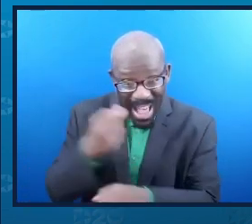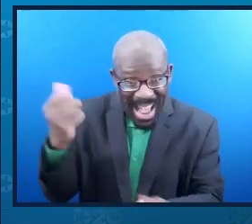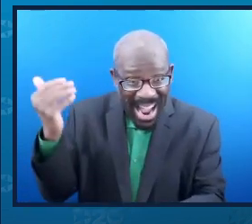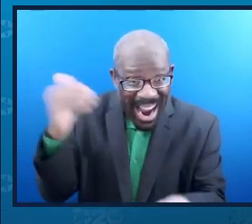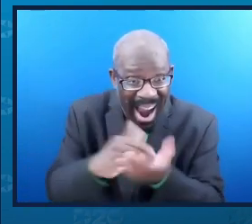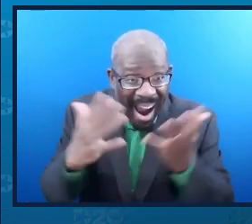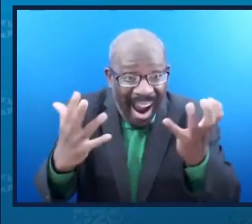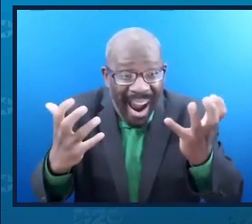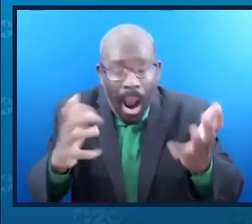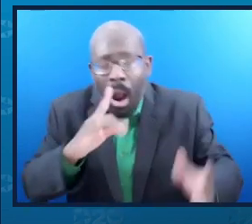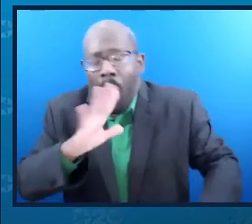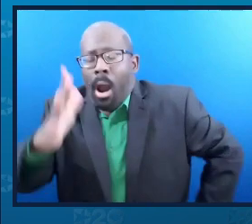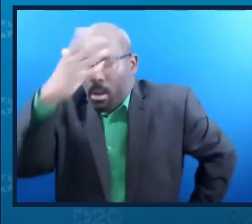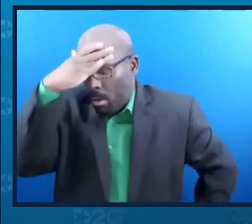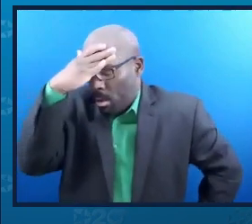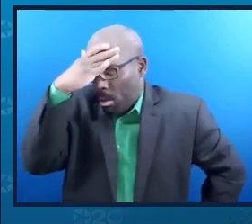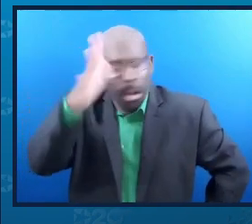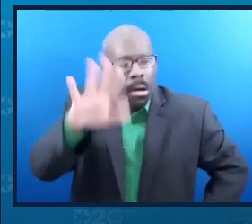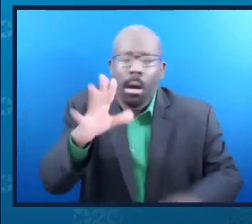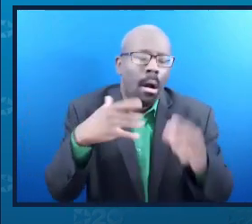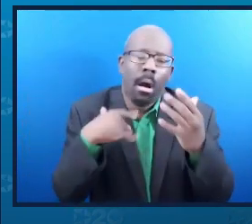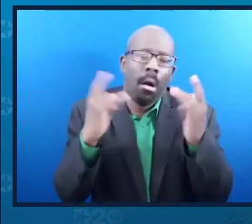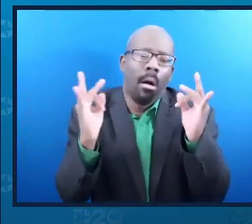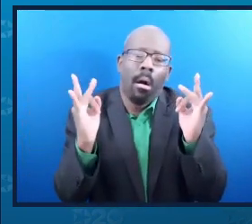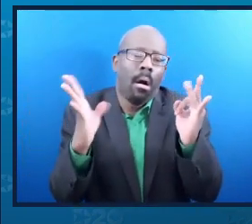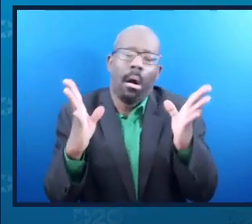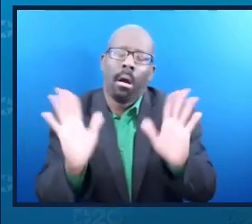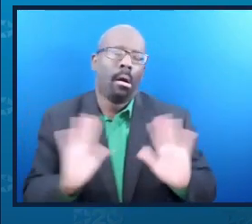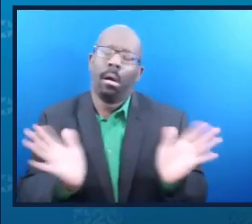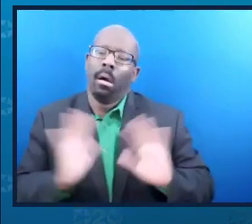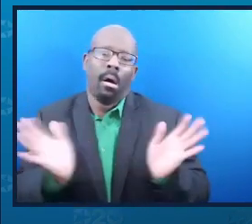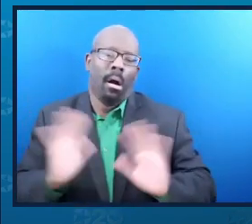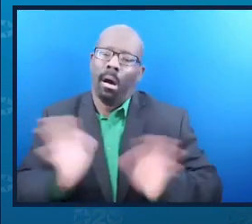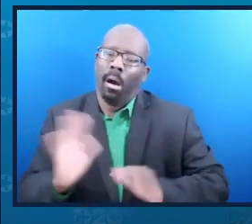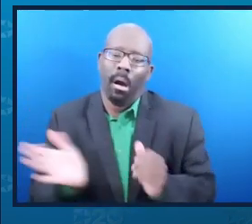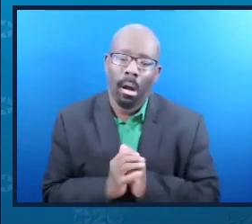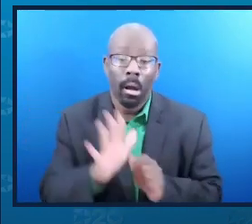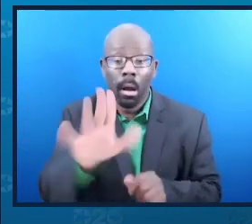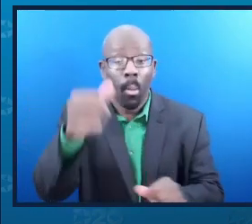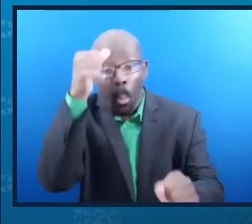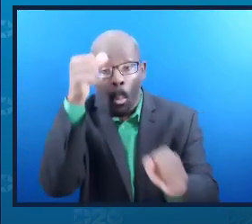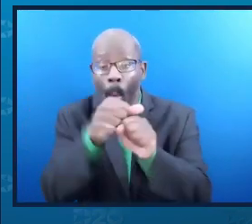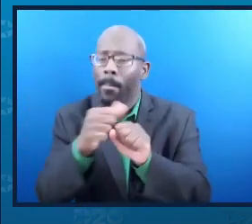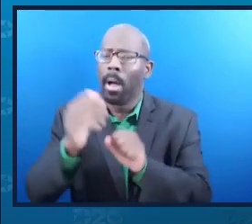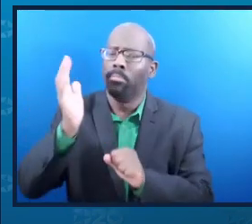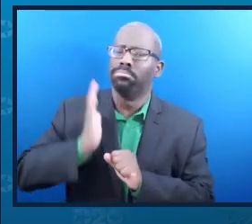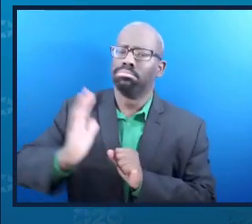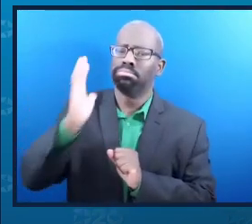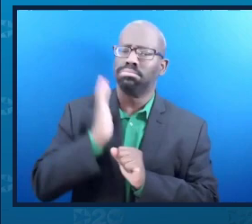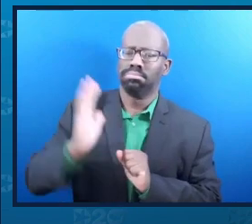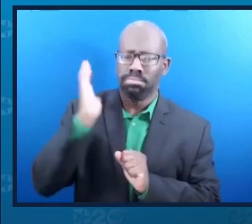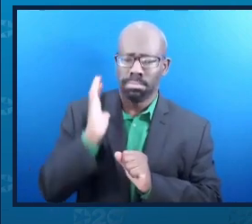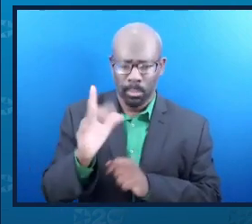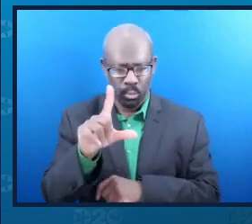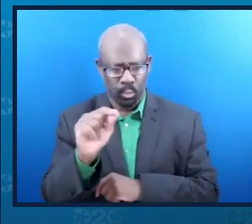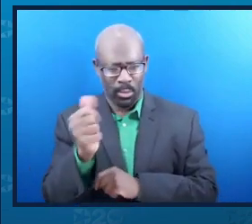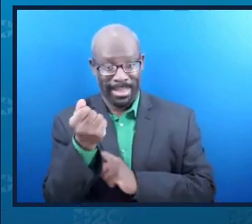OUT. IF YOU'RE VOTING IN PERSON, BRING A FRIEND AND VOTE EARLY IF YOU CAN.